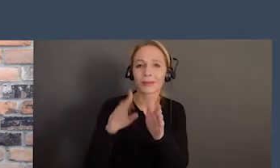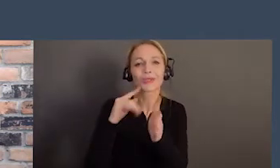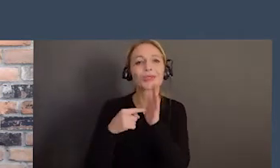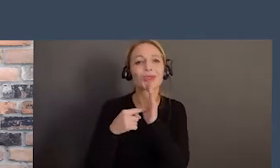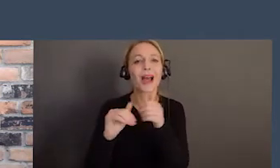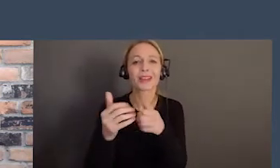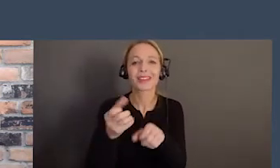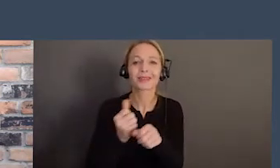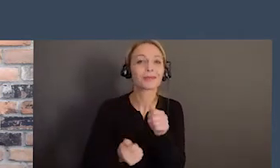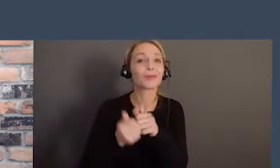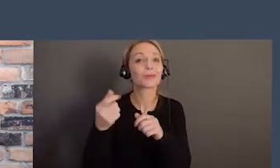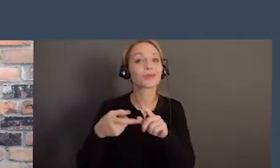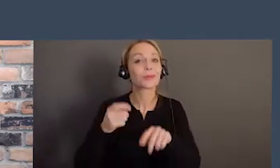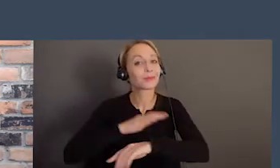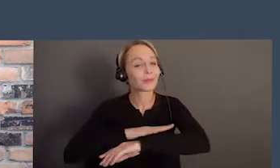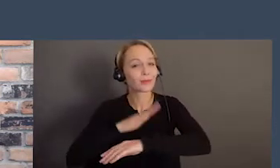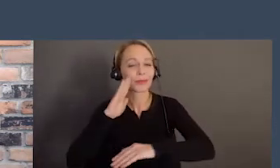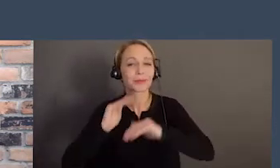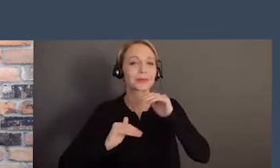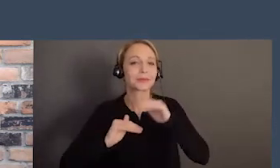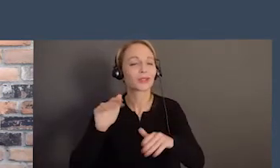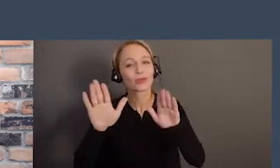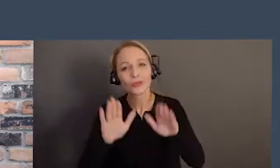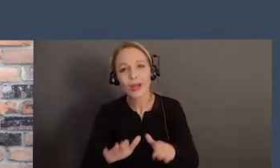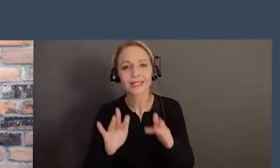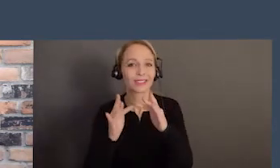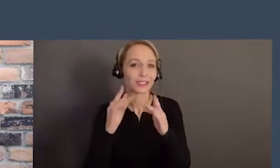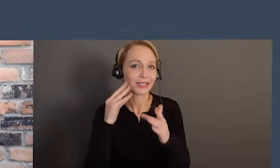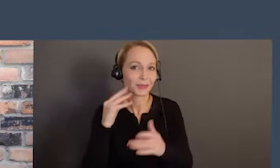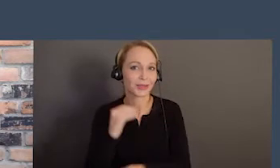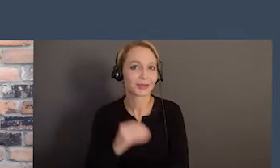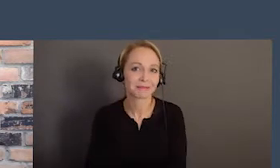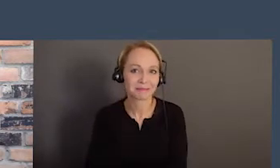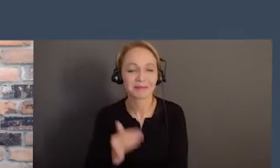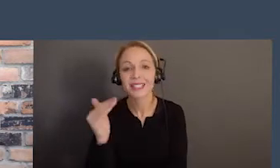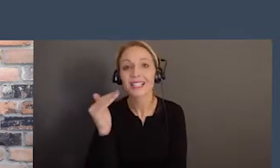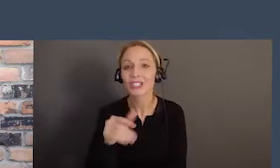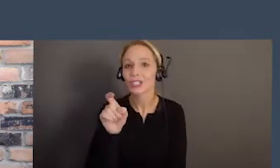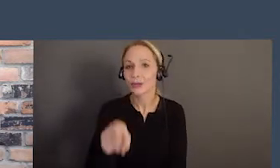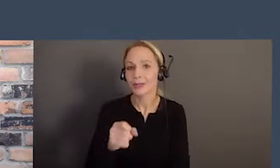CROSS-CUTTING EXAMPLES TO BUILD THESE EXPERIENCES. NEXT SCALABLE.